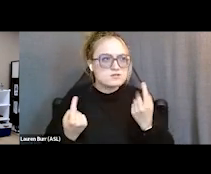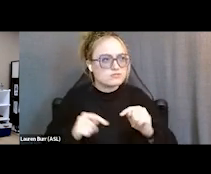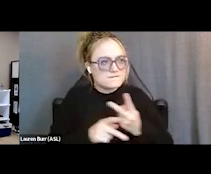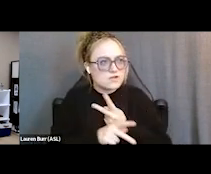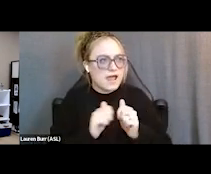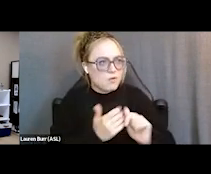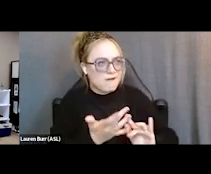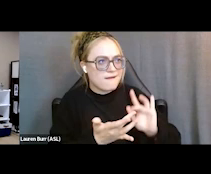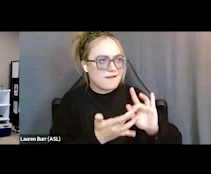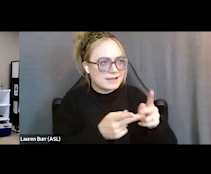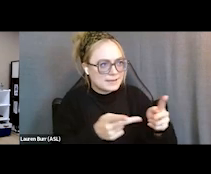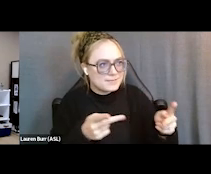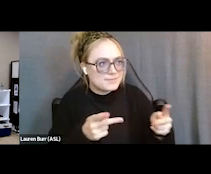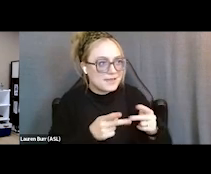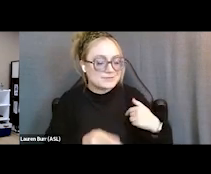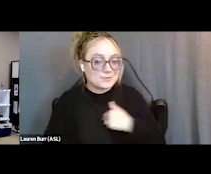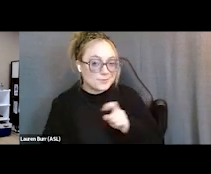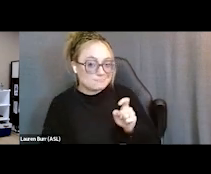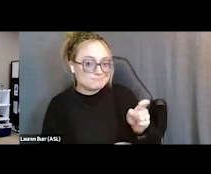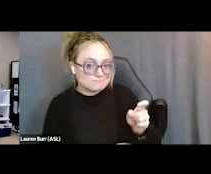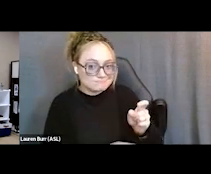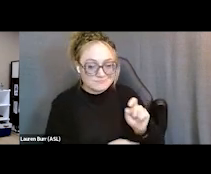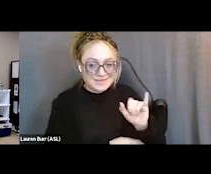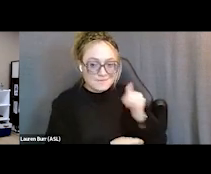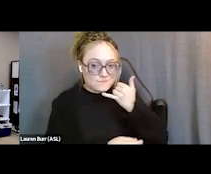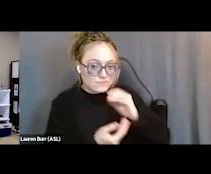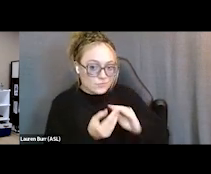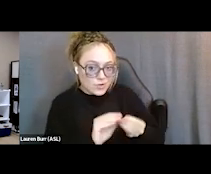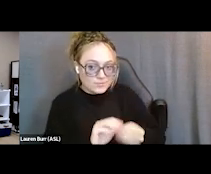Using and not but, so if we have two statements